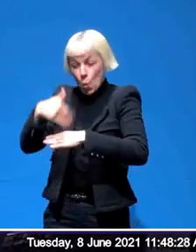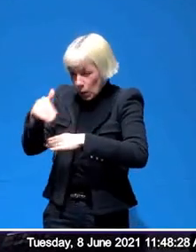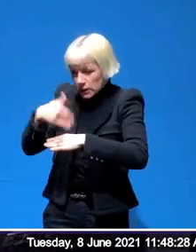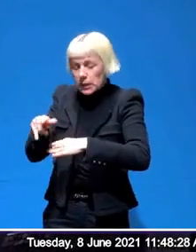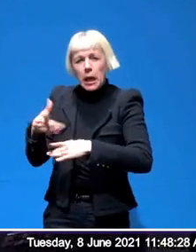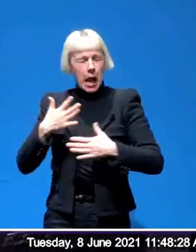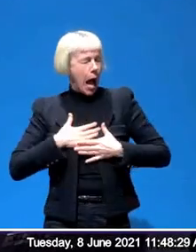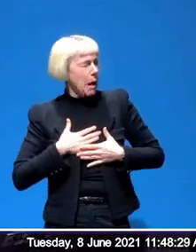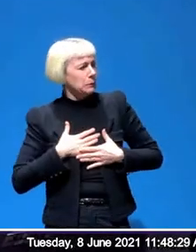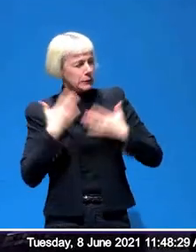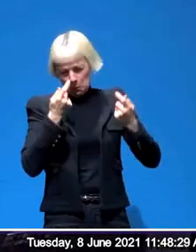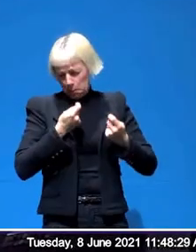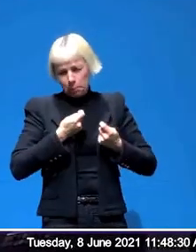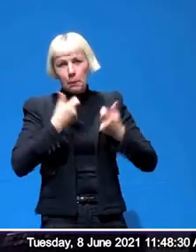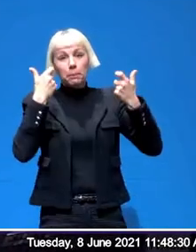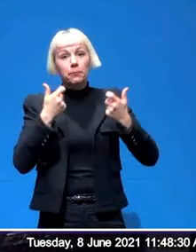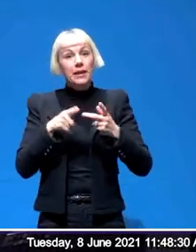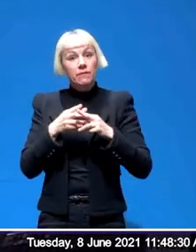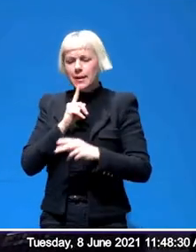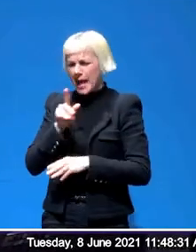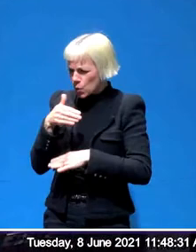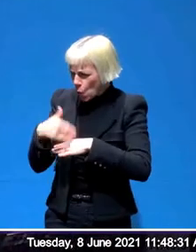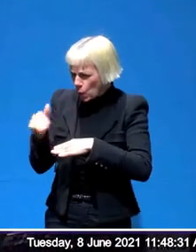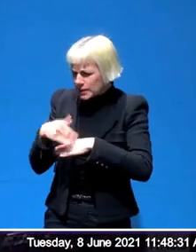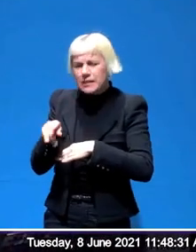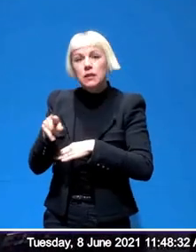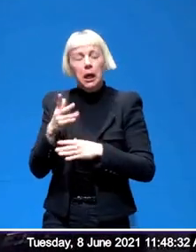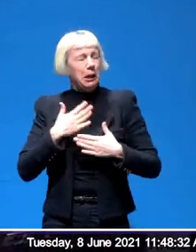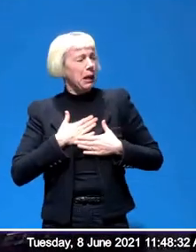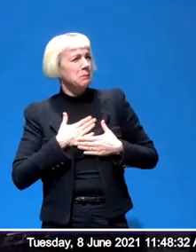If I say, "That was naughty", he becomes really, really upset.